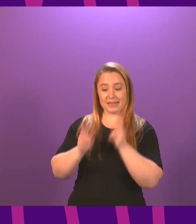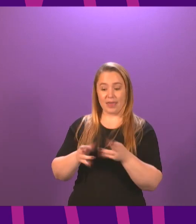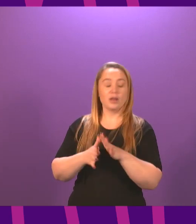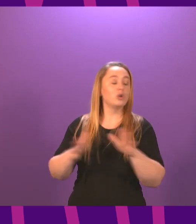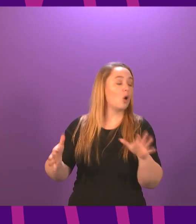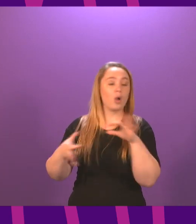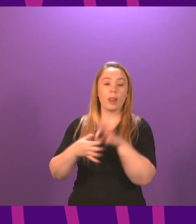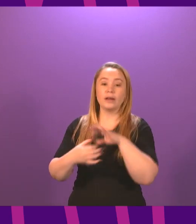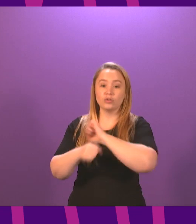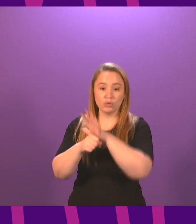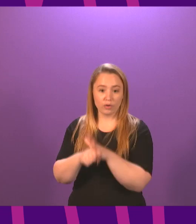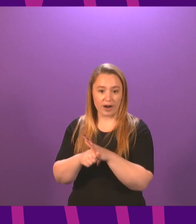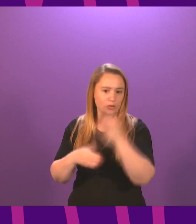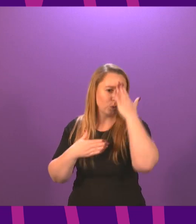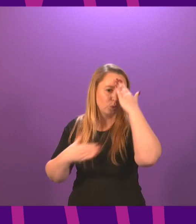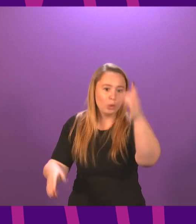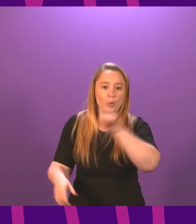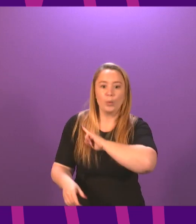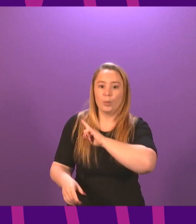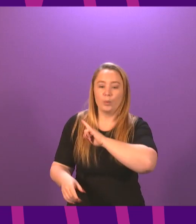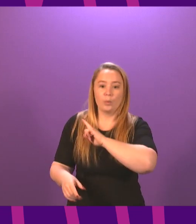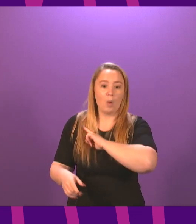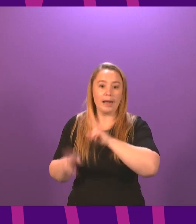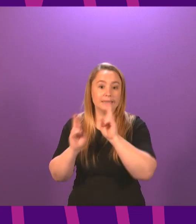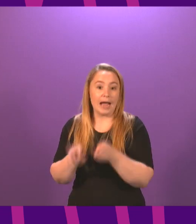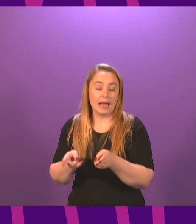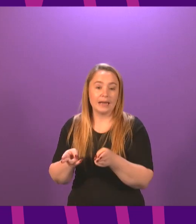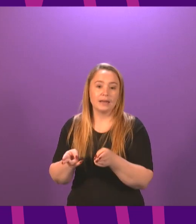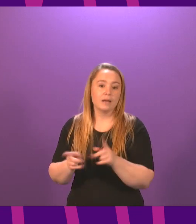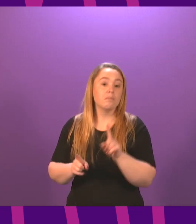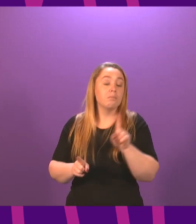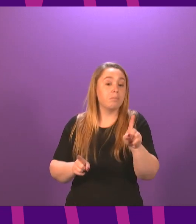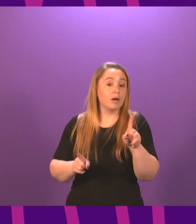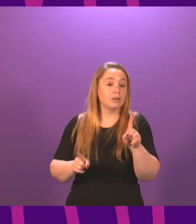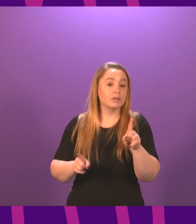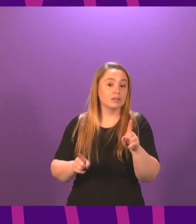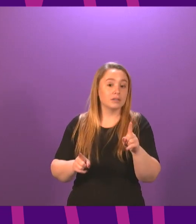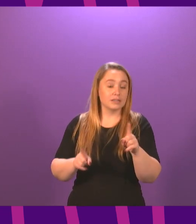attributed to Covid have been caused by, but it strikes me that, perhaps, one of the reasons